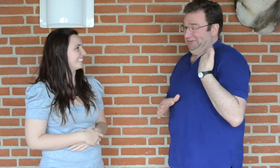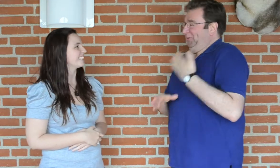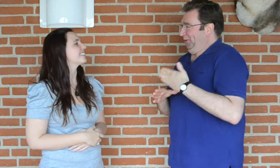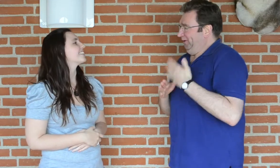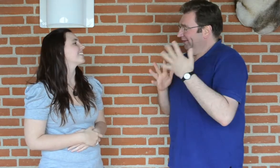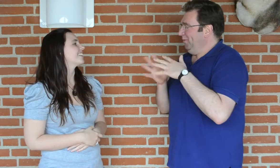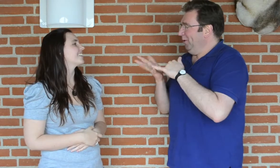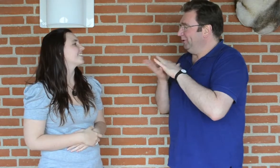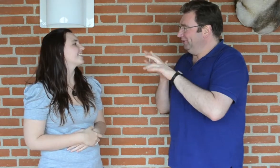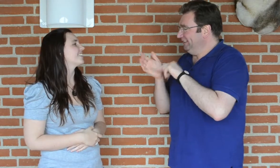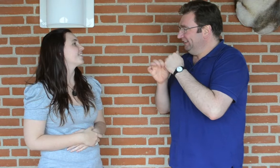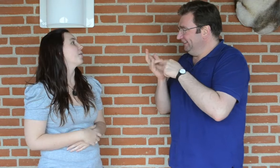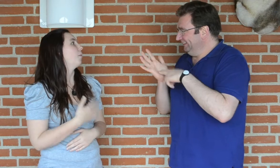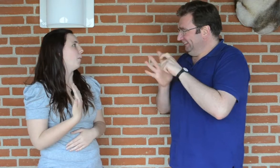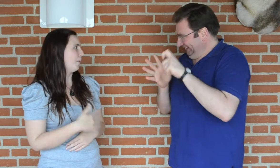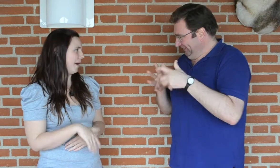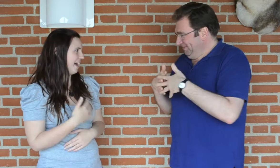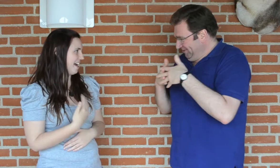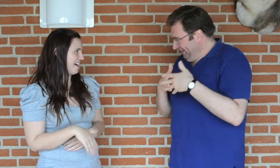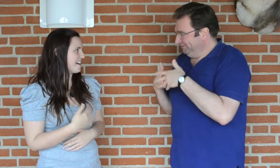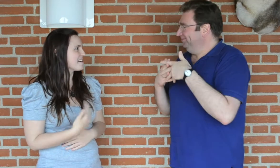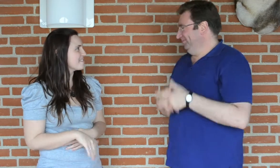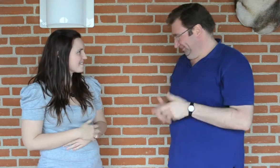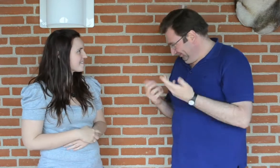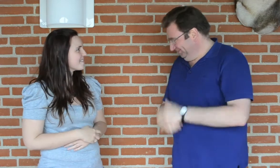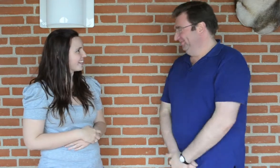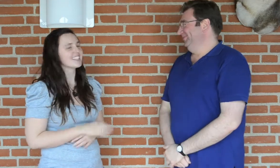working in Washington D.C in America.